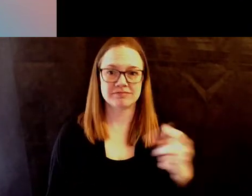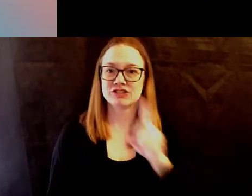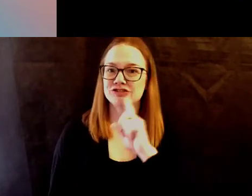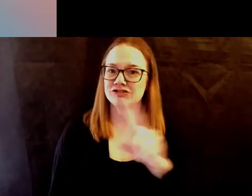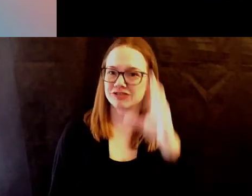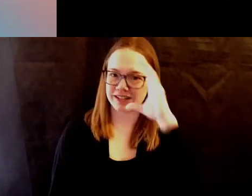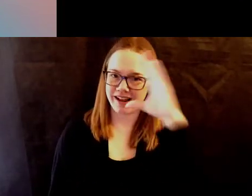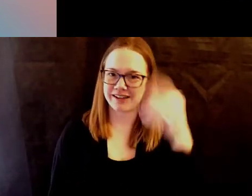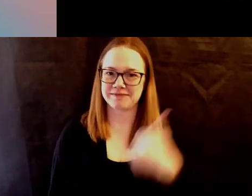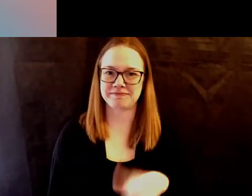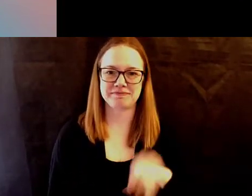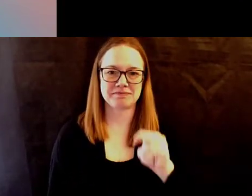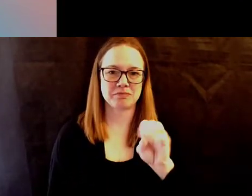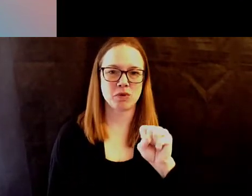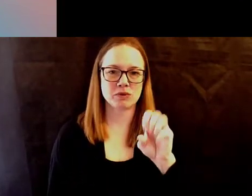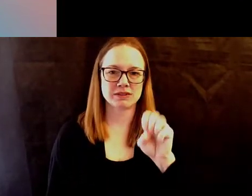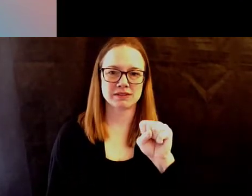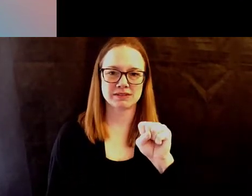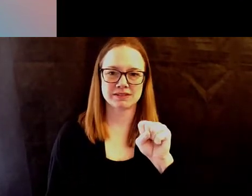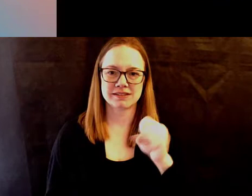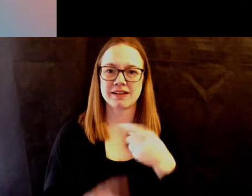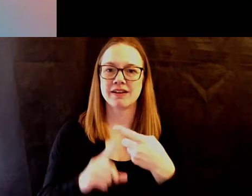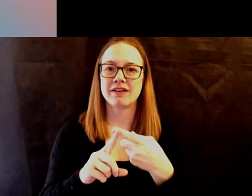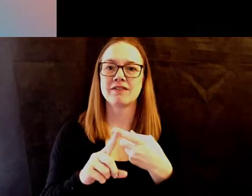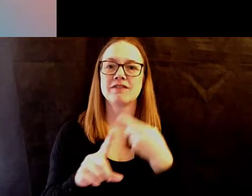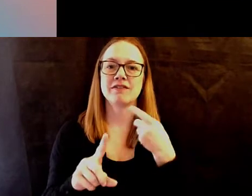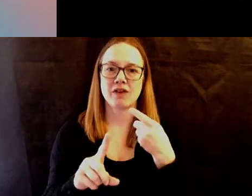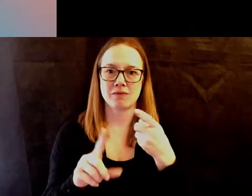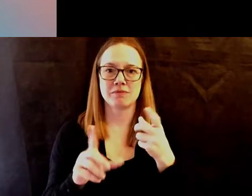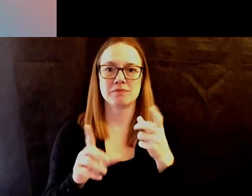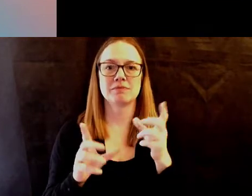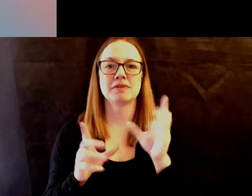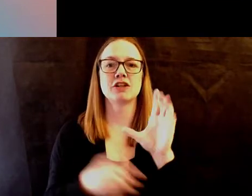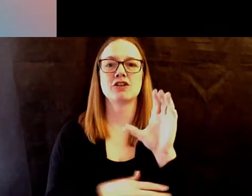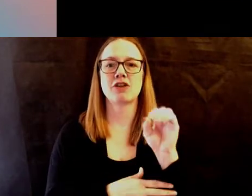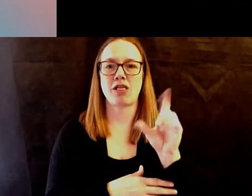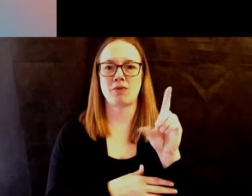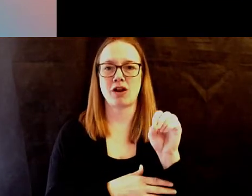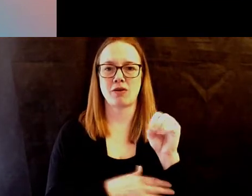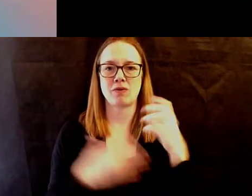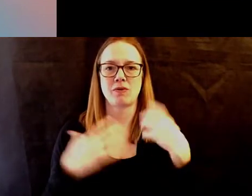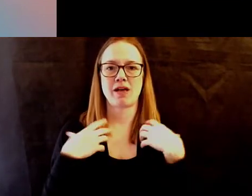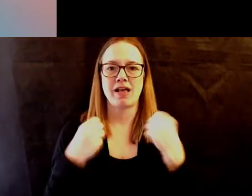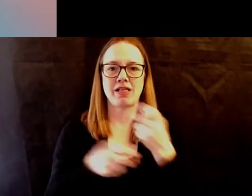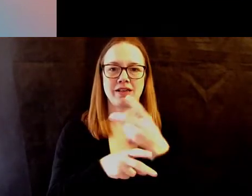This is Moses Gur from the Colorado Behavioral Healthcare Council. And for those of you who may not know,